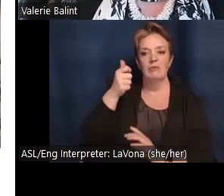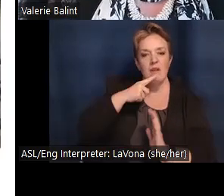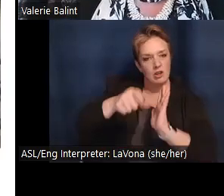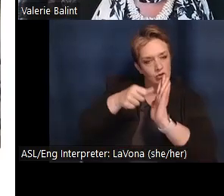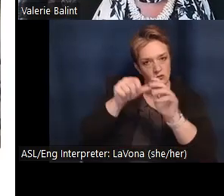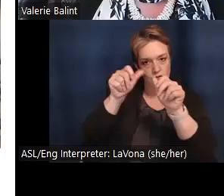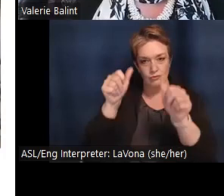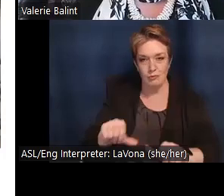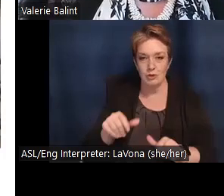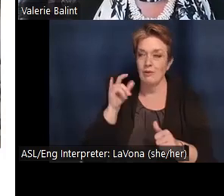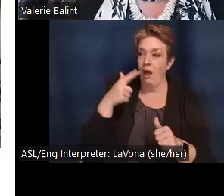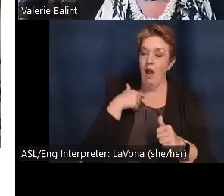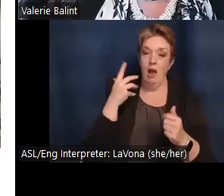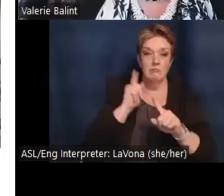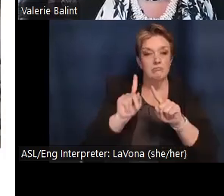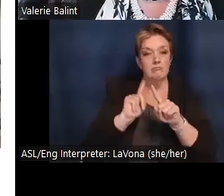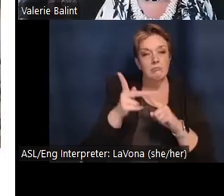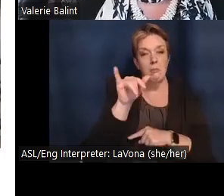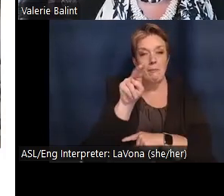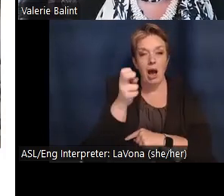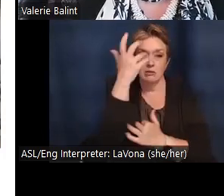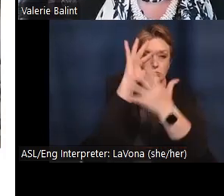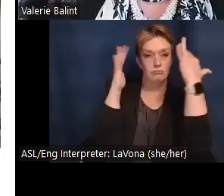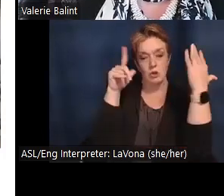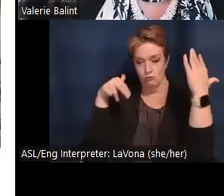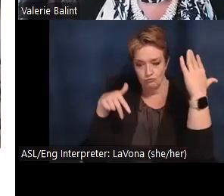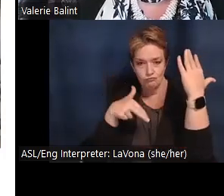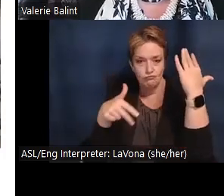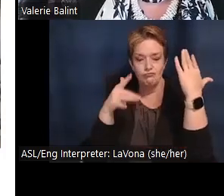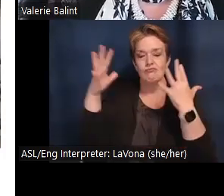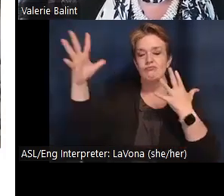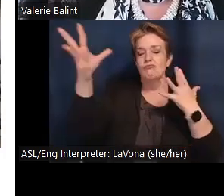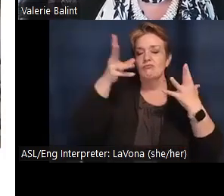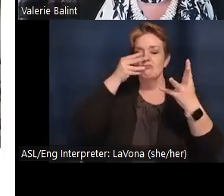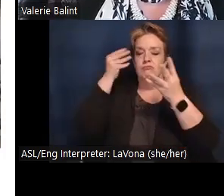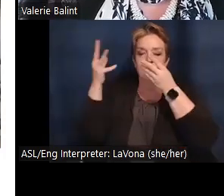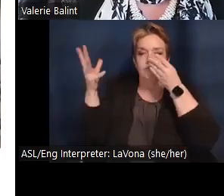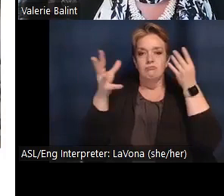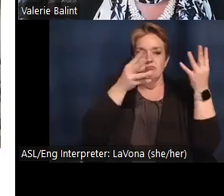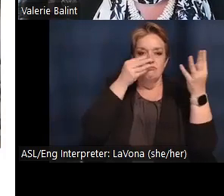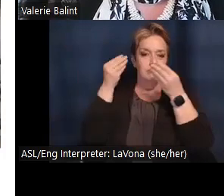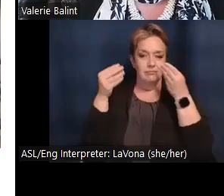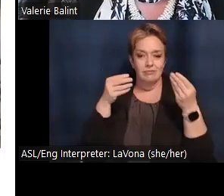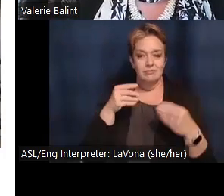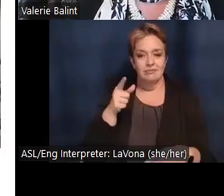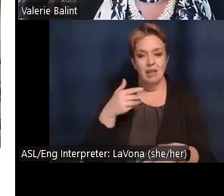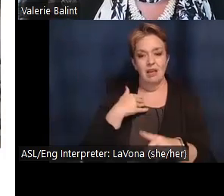as you meander on the gravel paths in this sprawling complex. Commune with close to seventy pieces of sculpture,